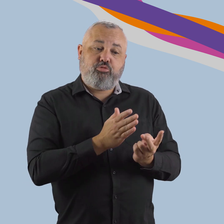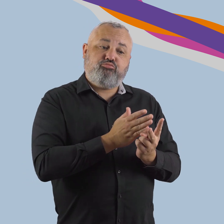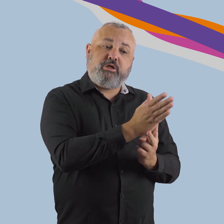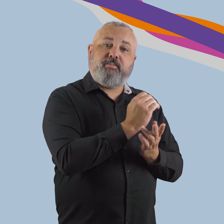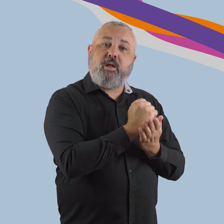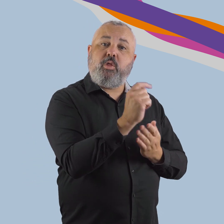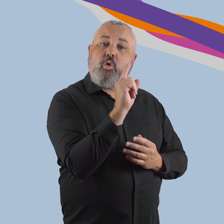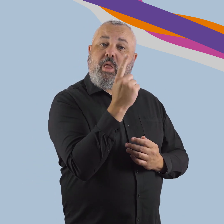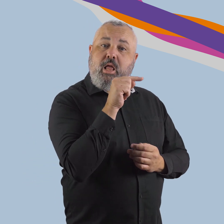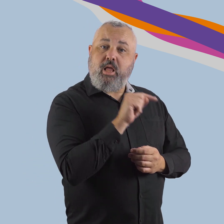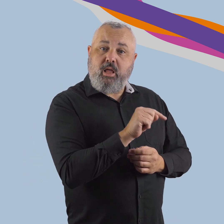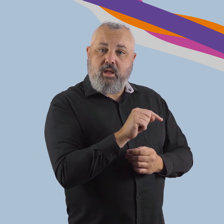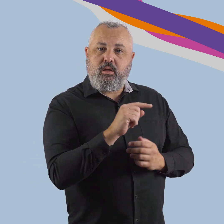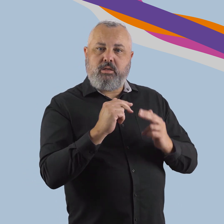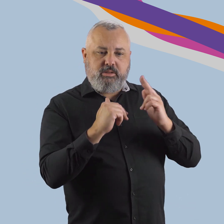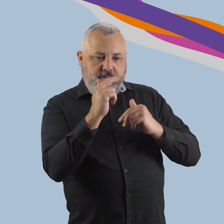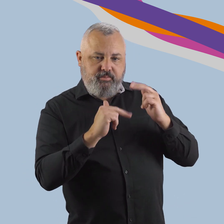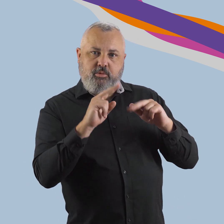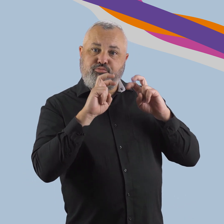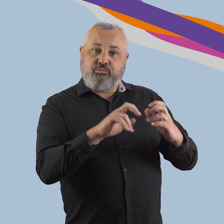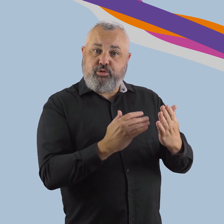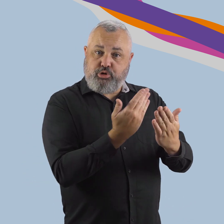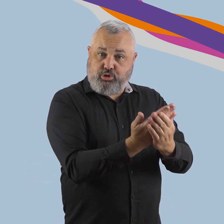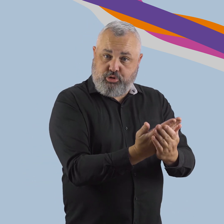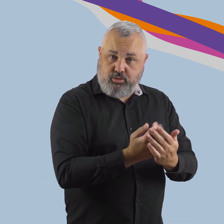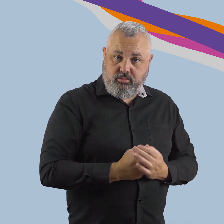Stream 1 - develop research proposals, or